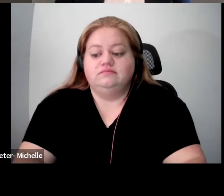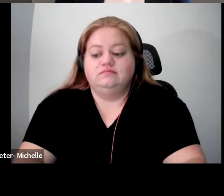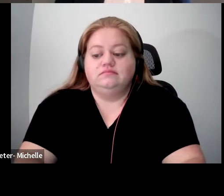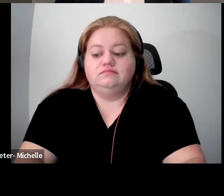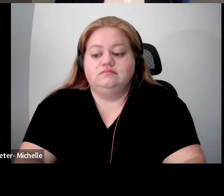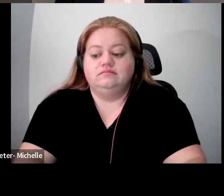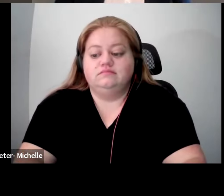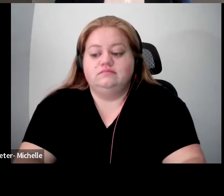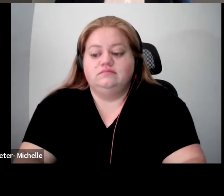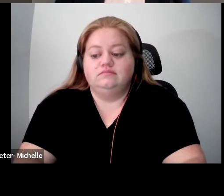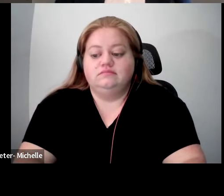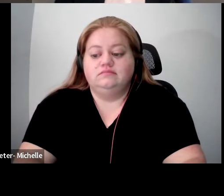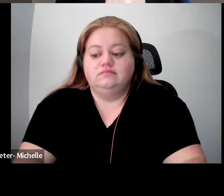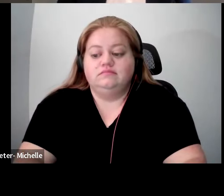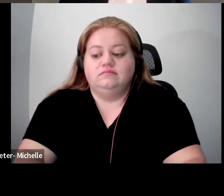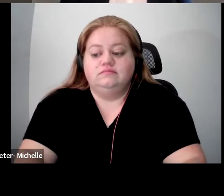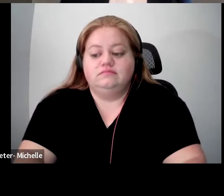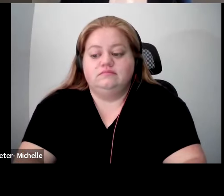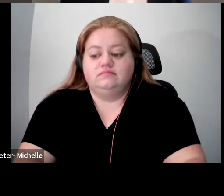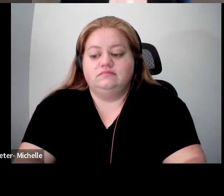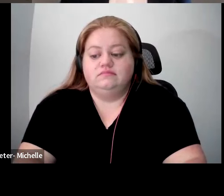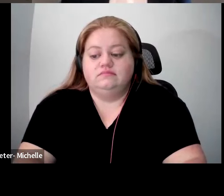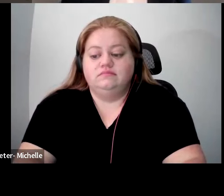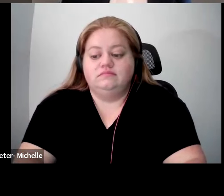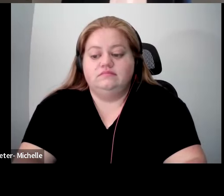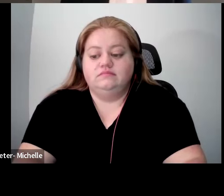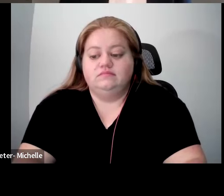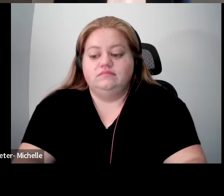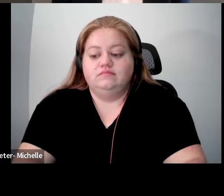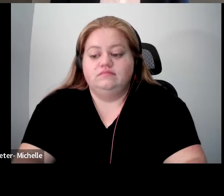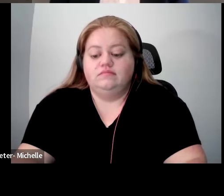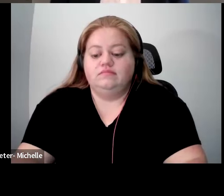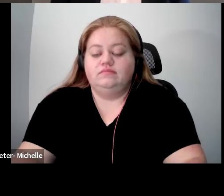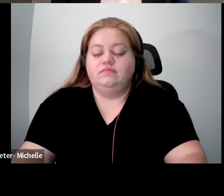I work-- I think in my area, I work more when they're already converted.